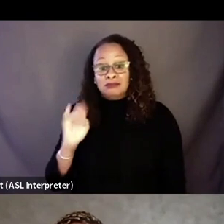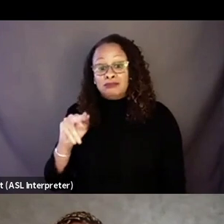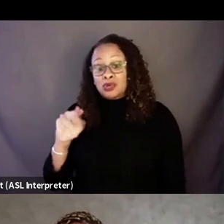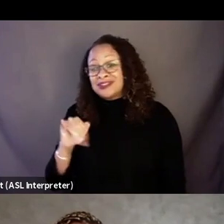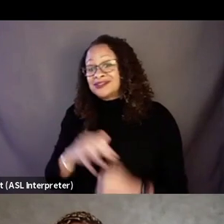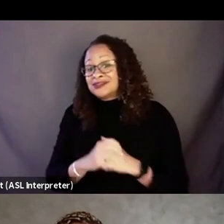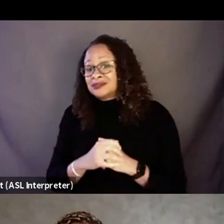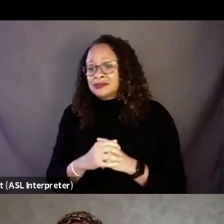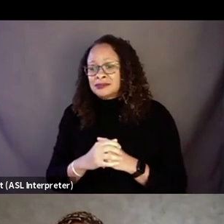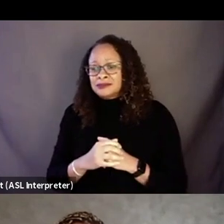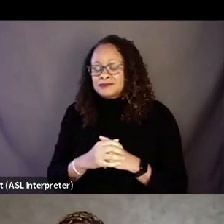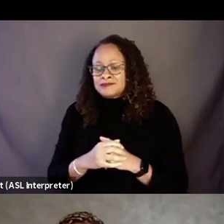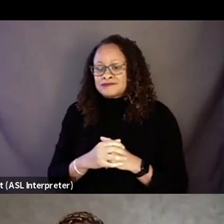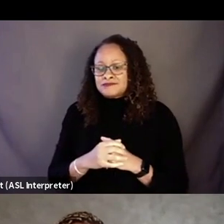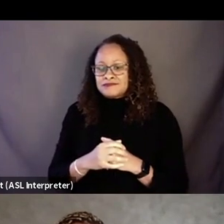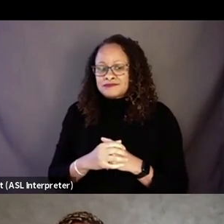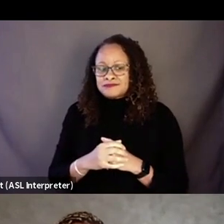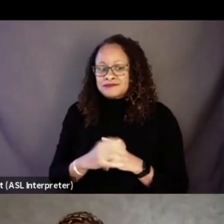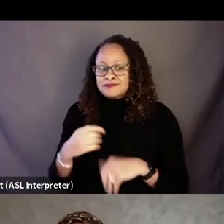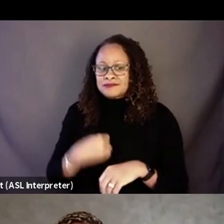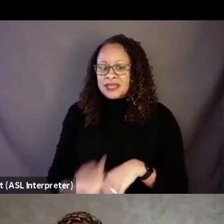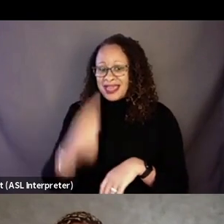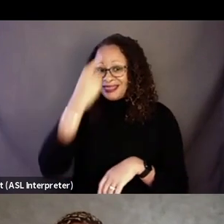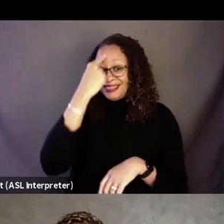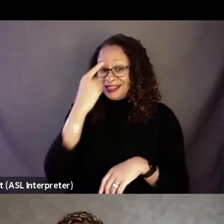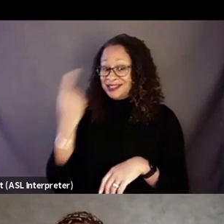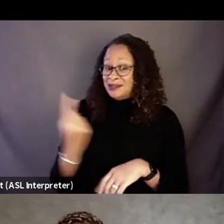I think that something that's very interesting is